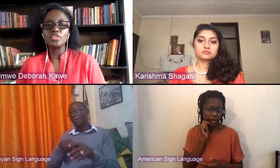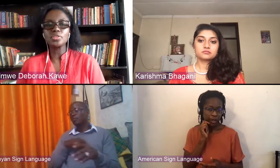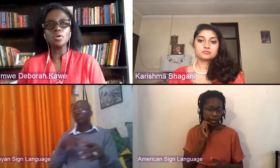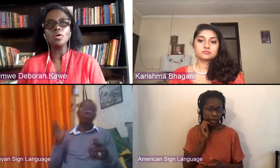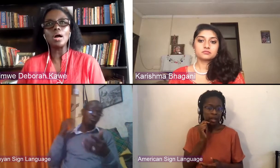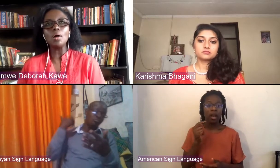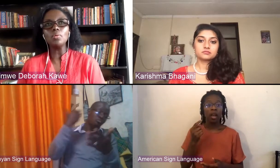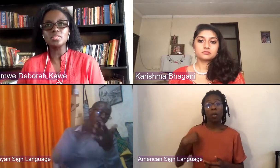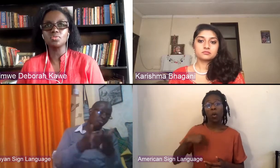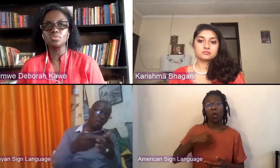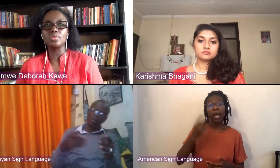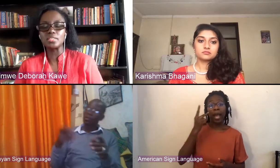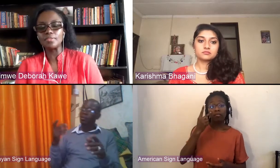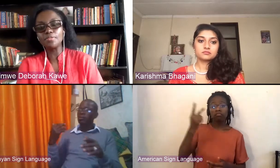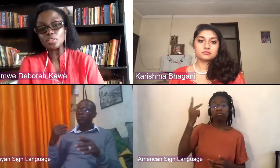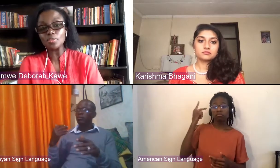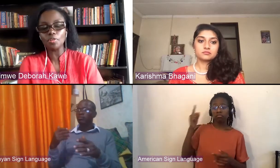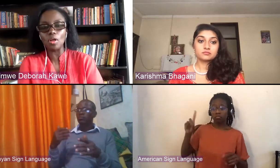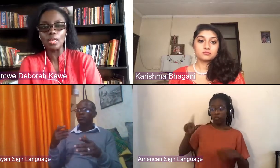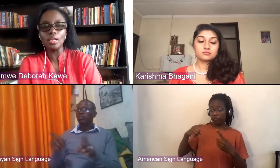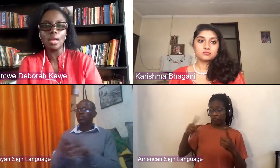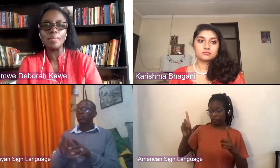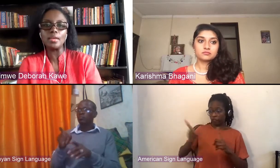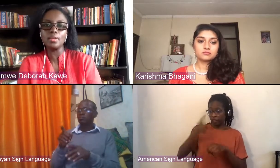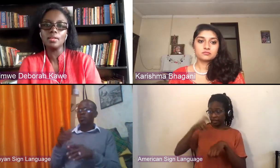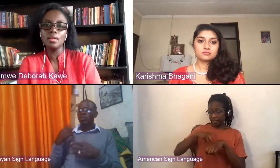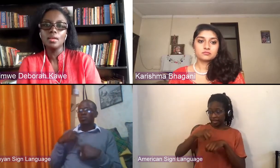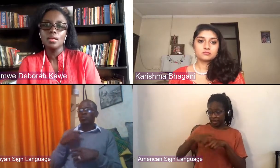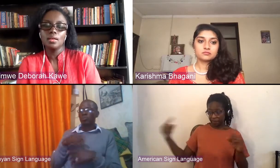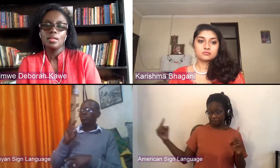So how was it received? First of all, I mean,